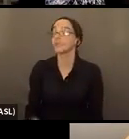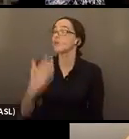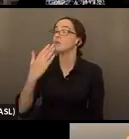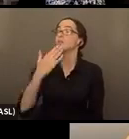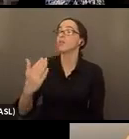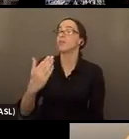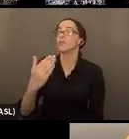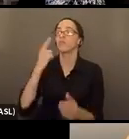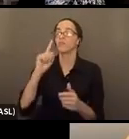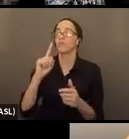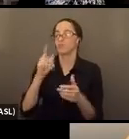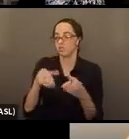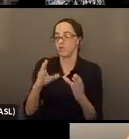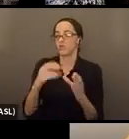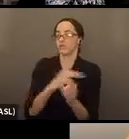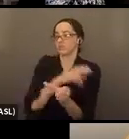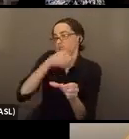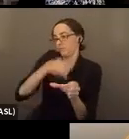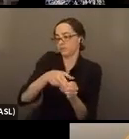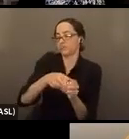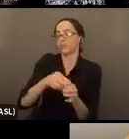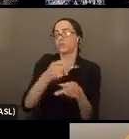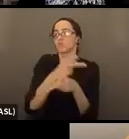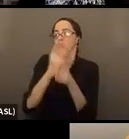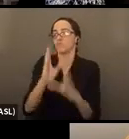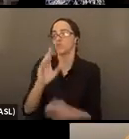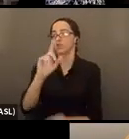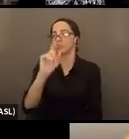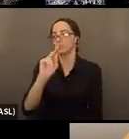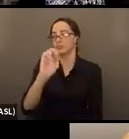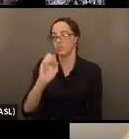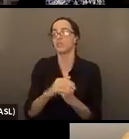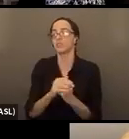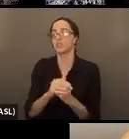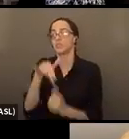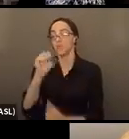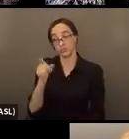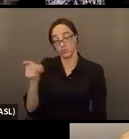um as she mentioned we are disability services and legal center i kind of want to touch on a little